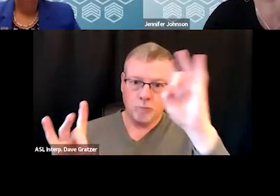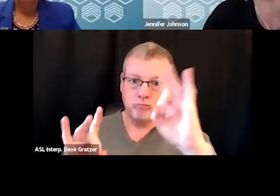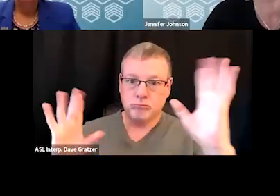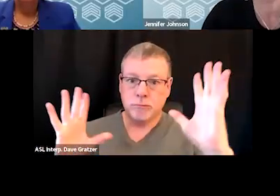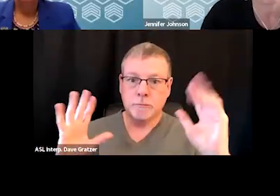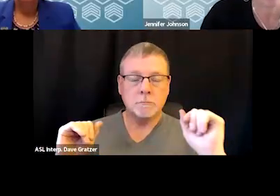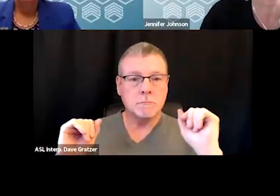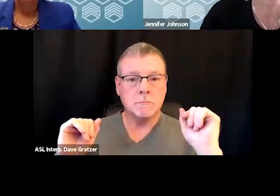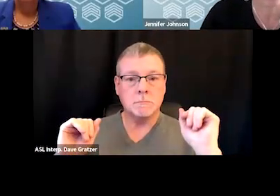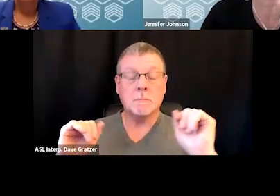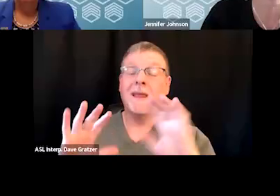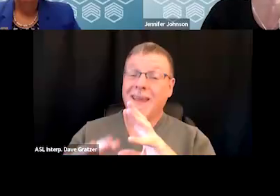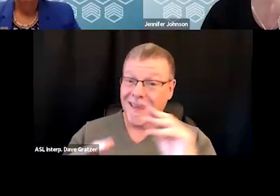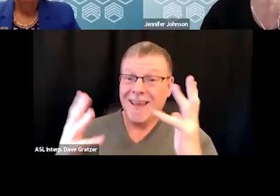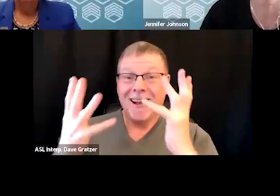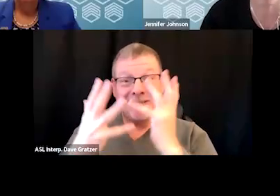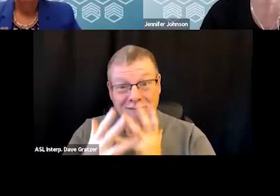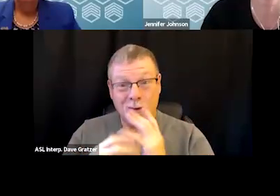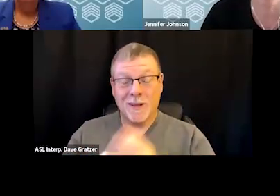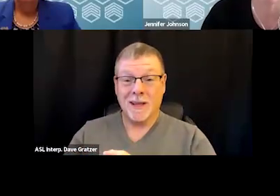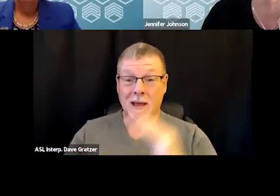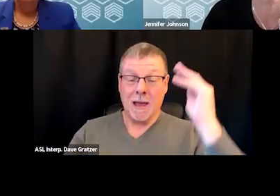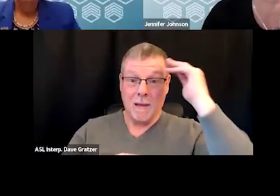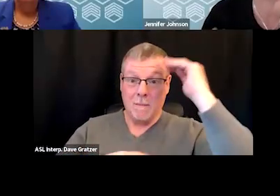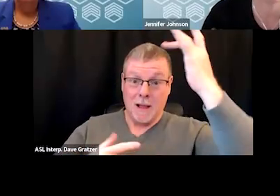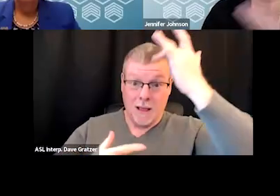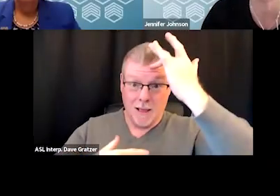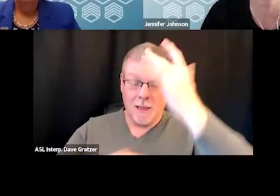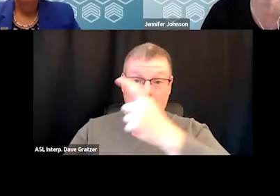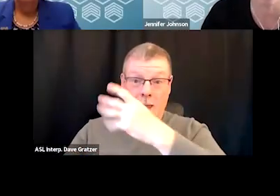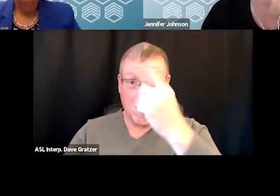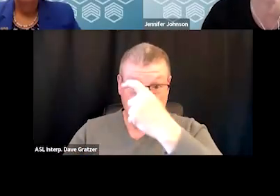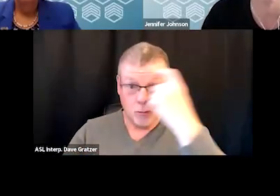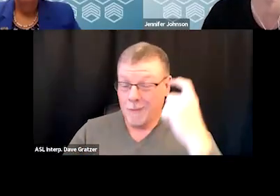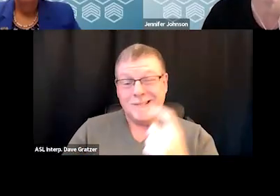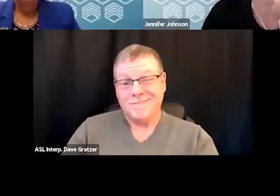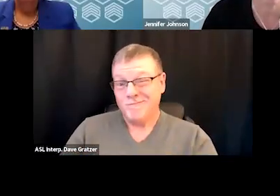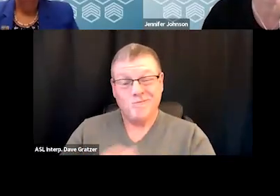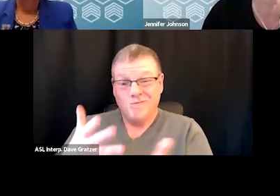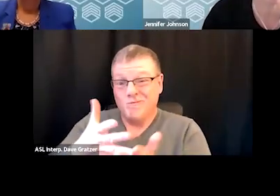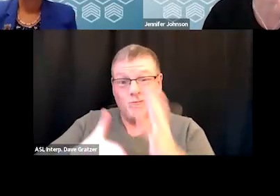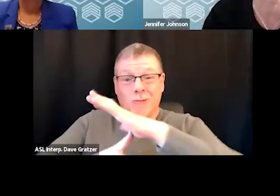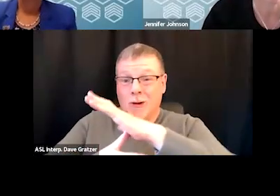And unfortunately, mental health and trauma training have never been a top priority in what we do.